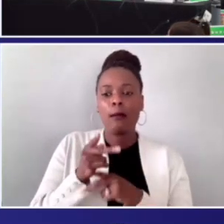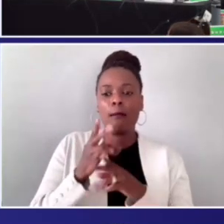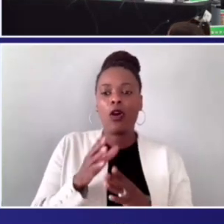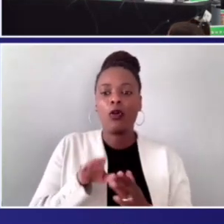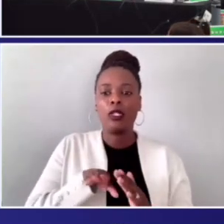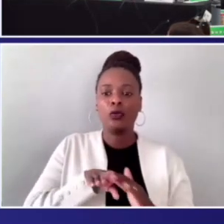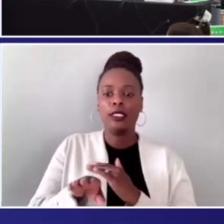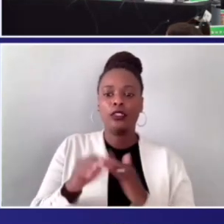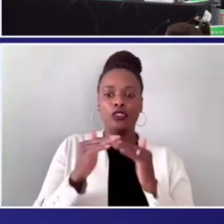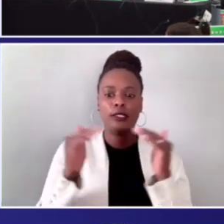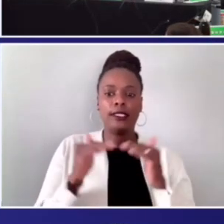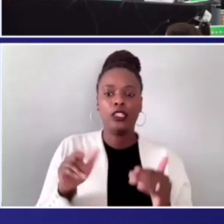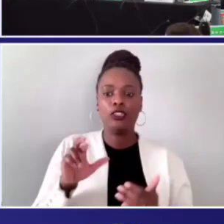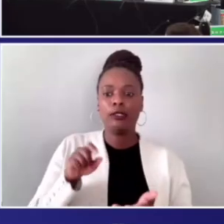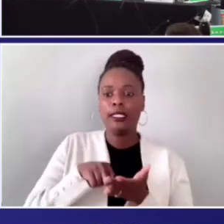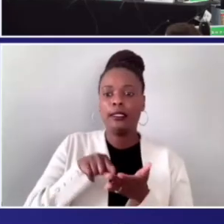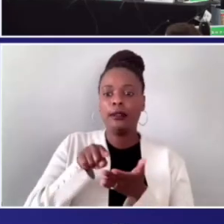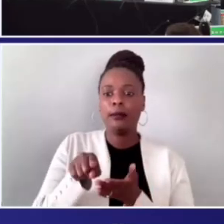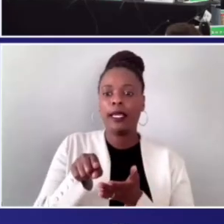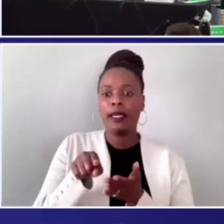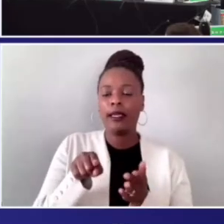Tiered Standard Repayment Plan.